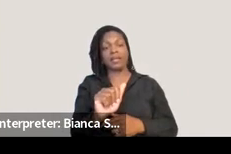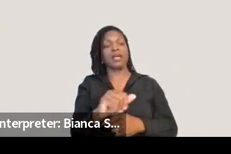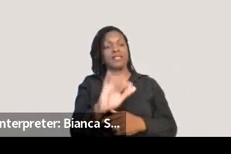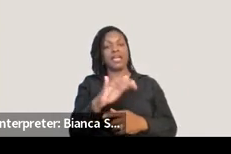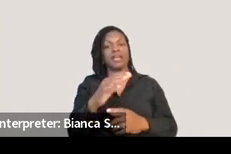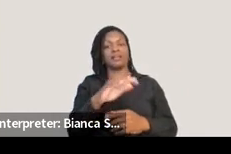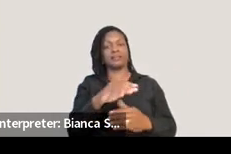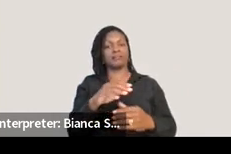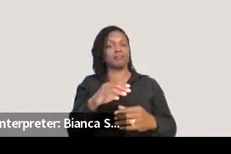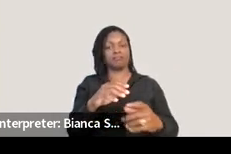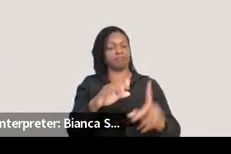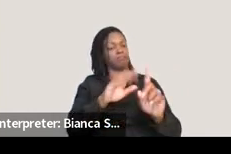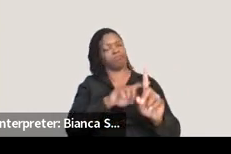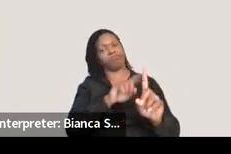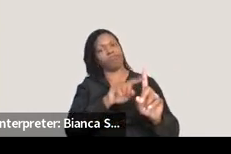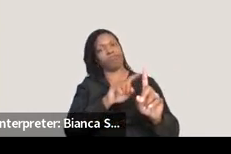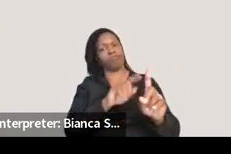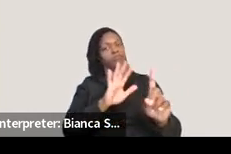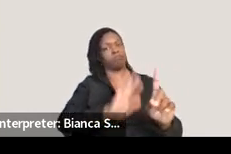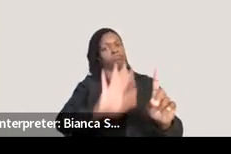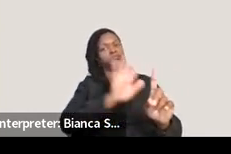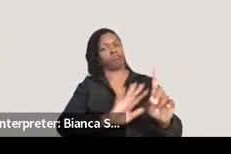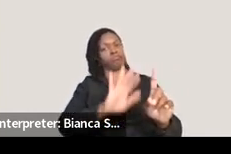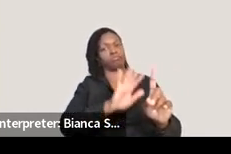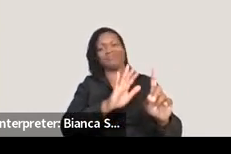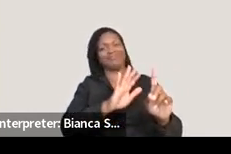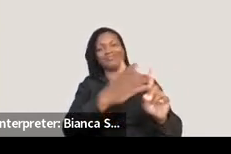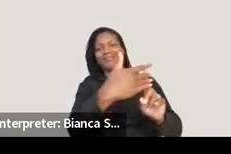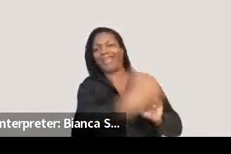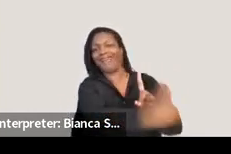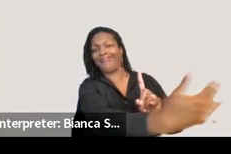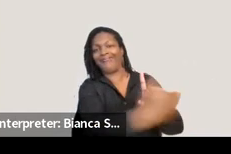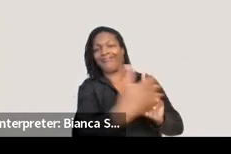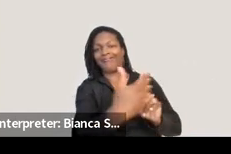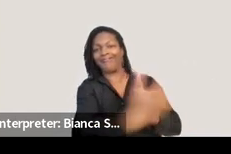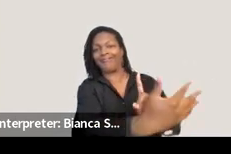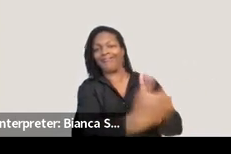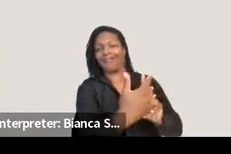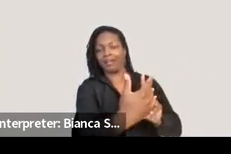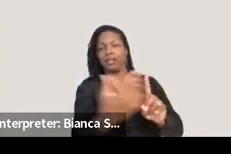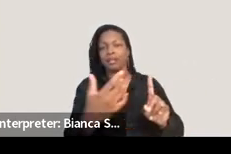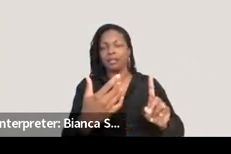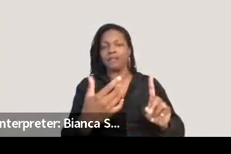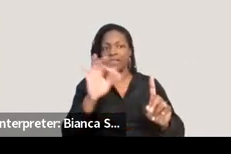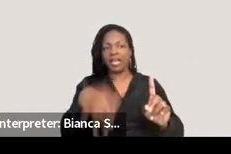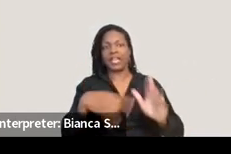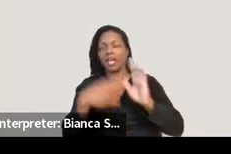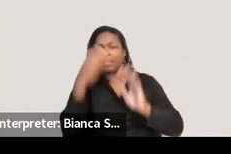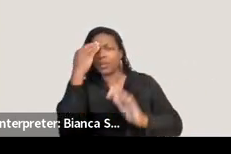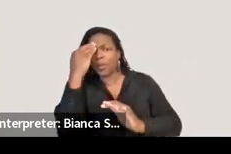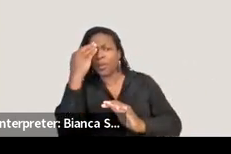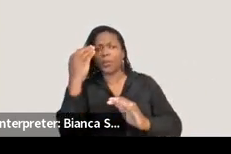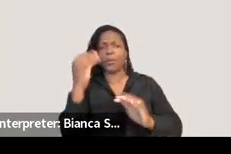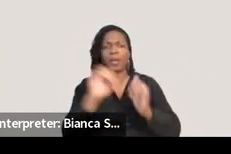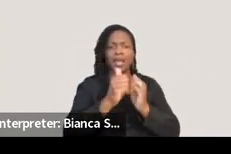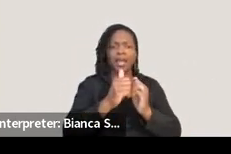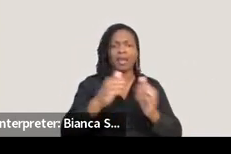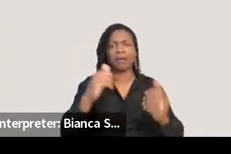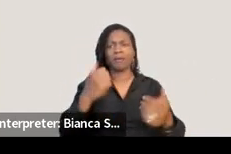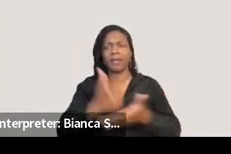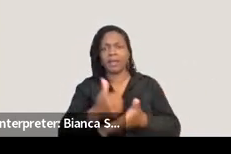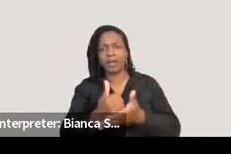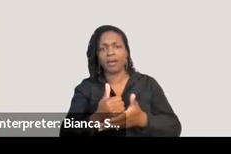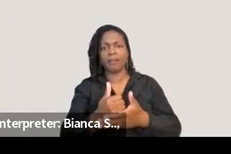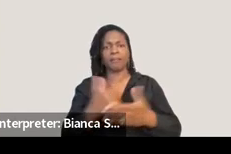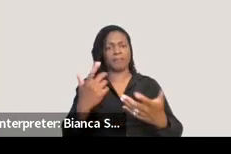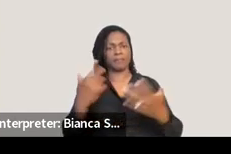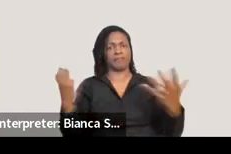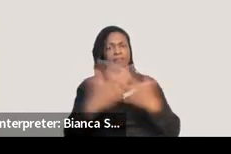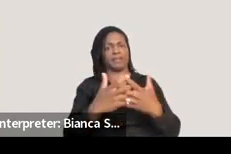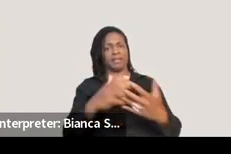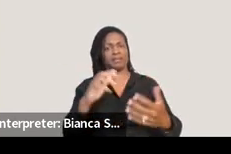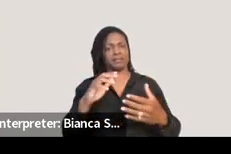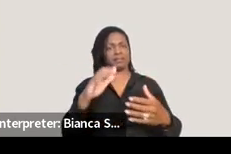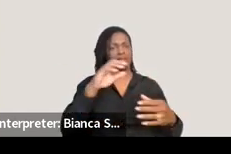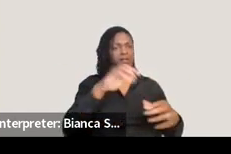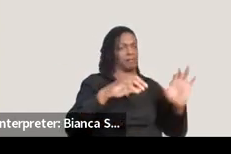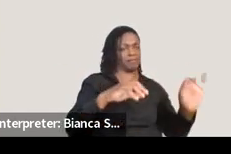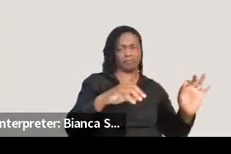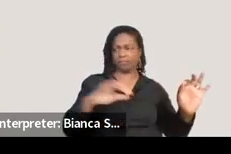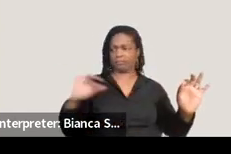So once I look at the signs, the symptoms. And the behavior, then I can connect the dots on the best way to help meet that child's needs so that we might be able to get rid of those behaviors.